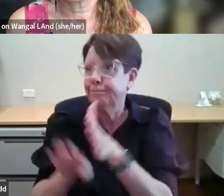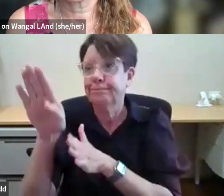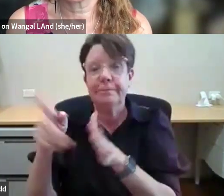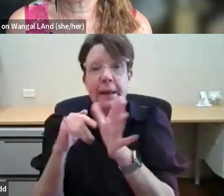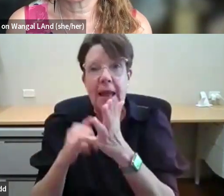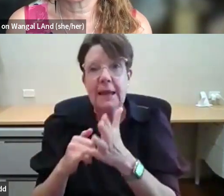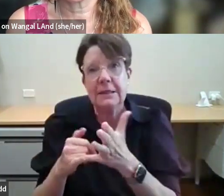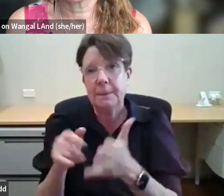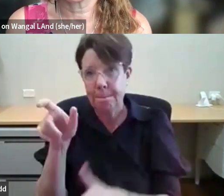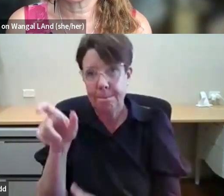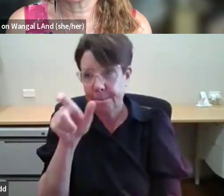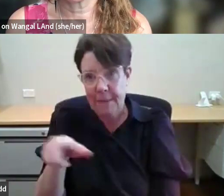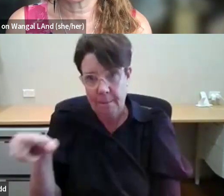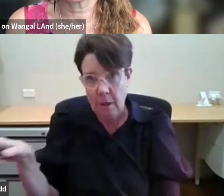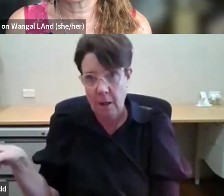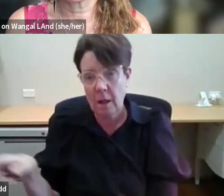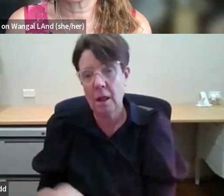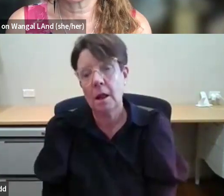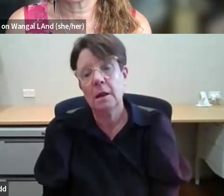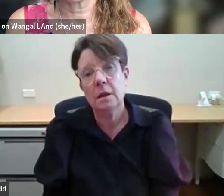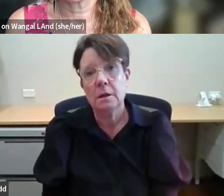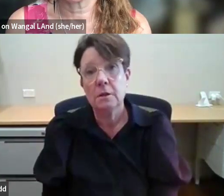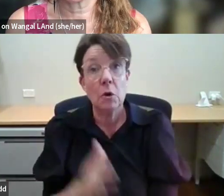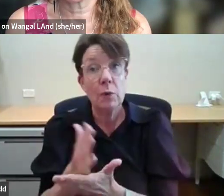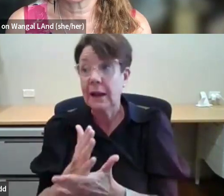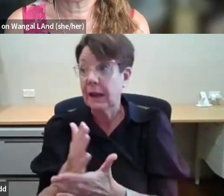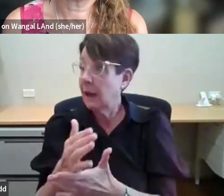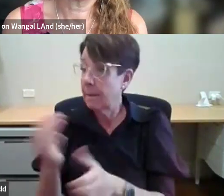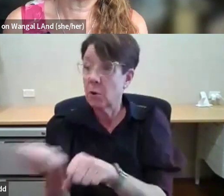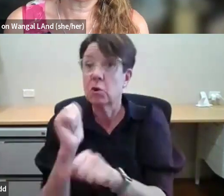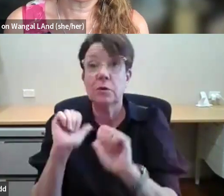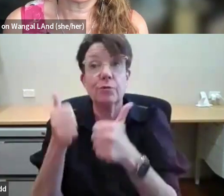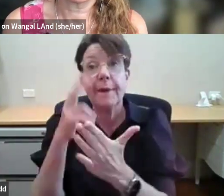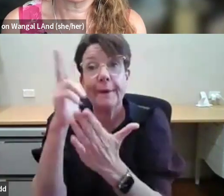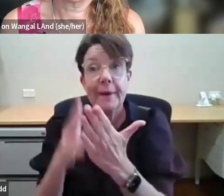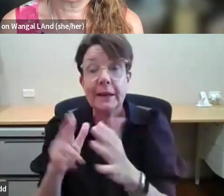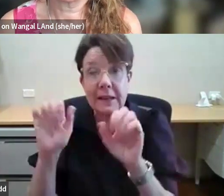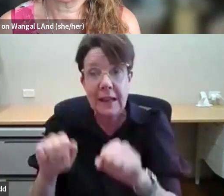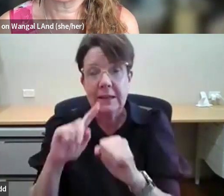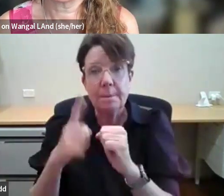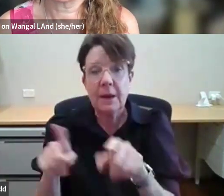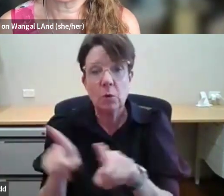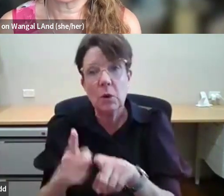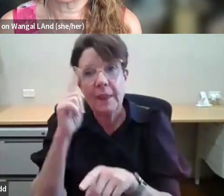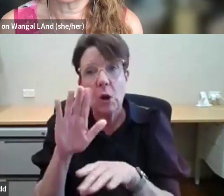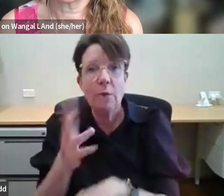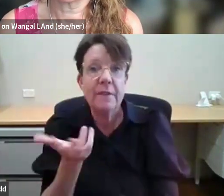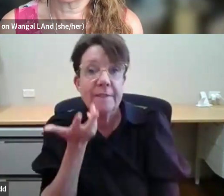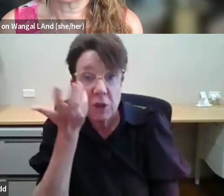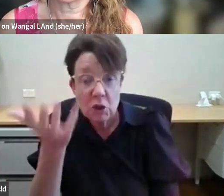is incredible, and I think we will have thriving organisations as a result.